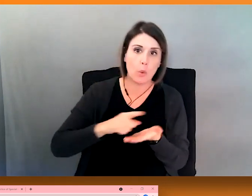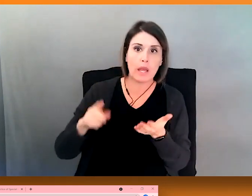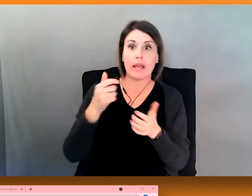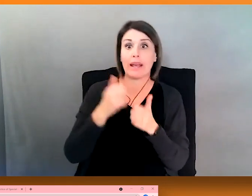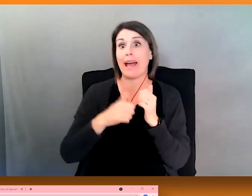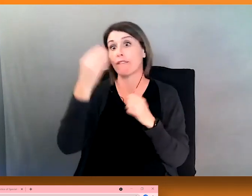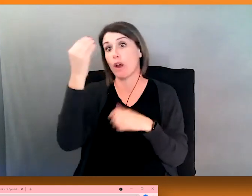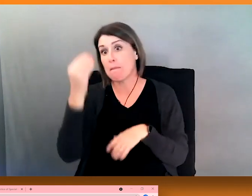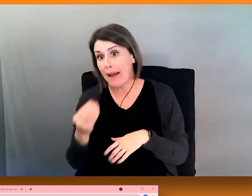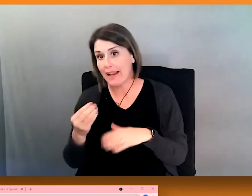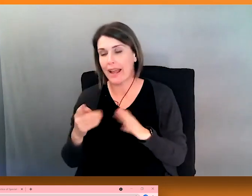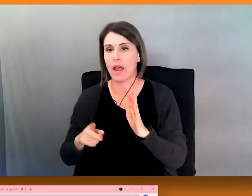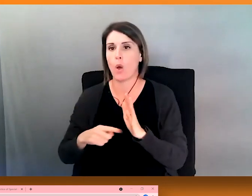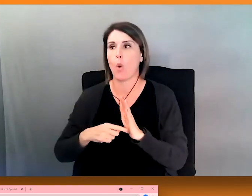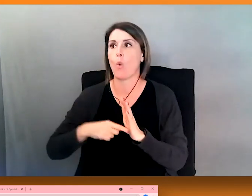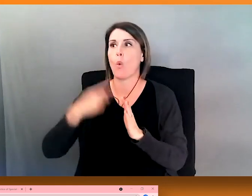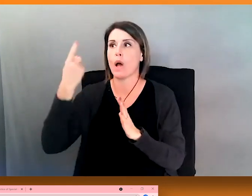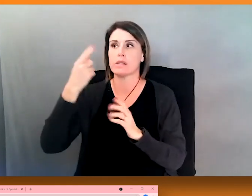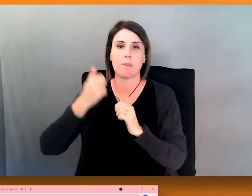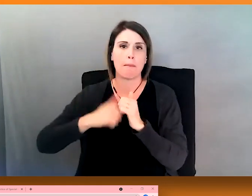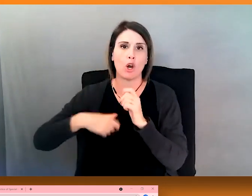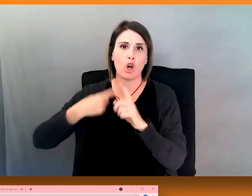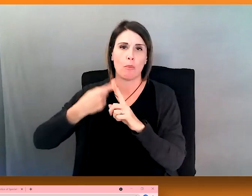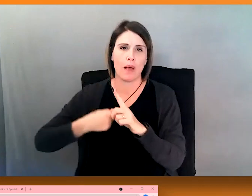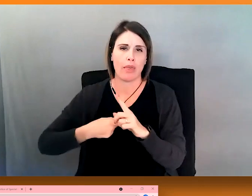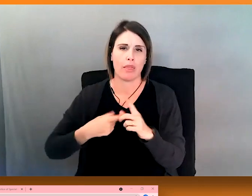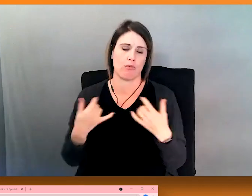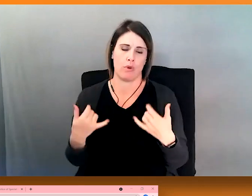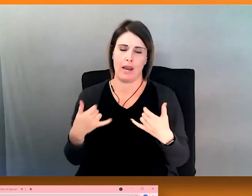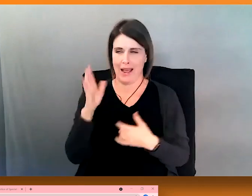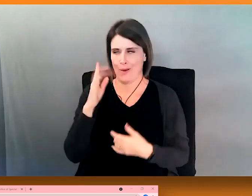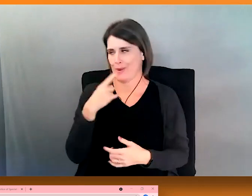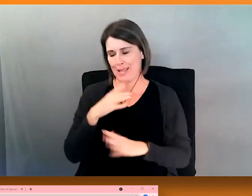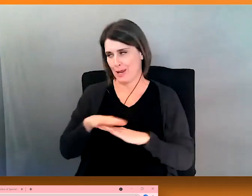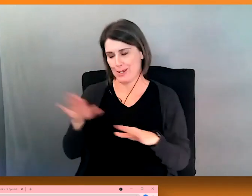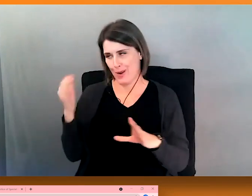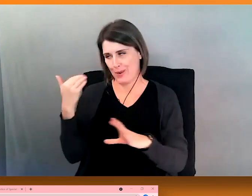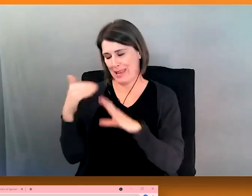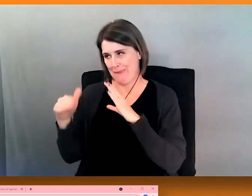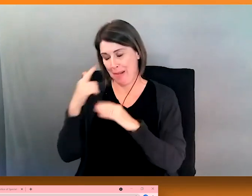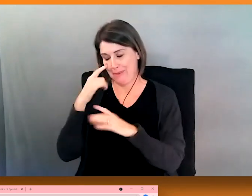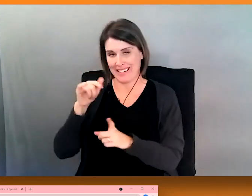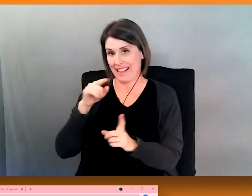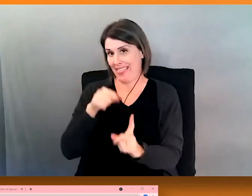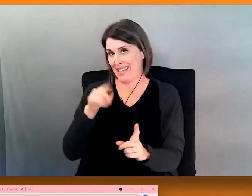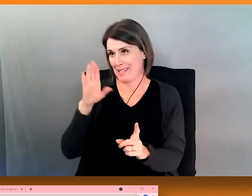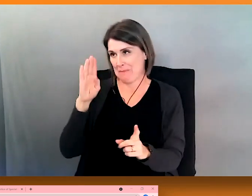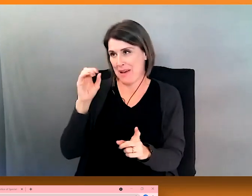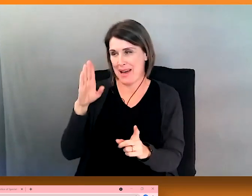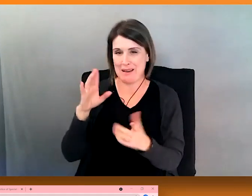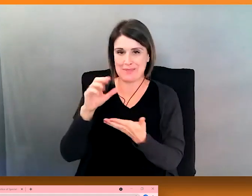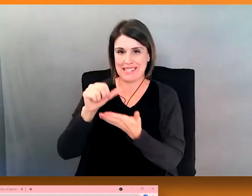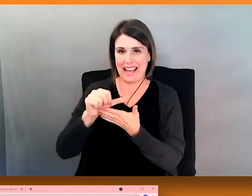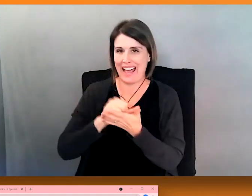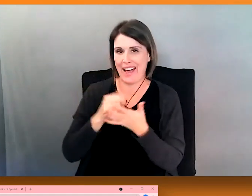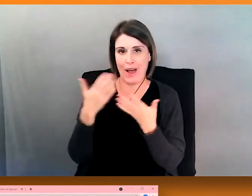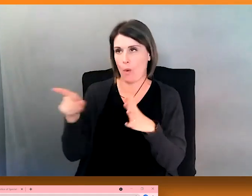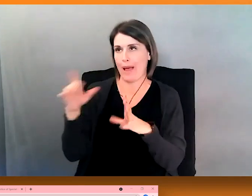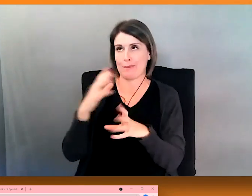Right now, I'm just going to say don't send an e-mail because this is Bob's account, so I don't want him to get a million e-mails.